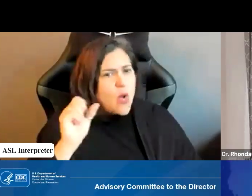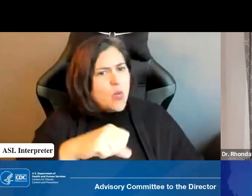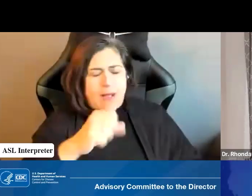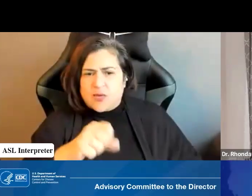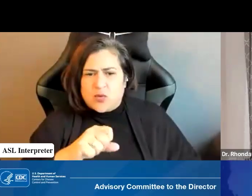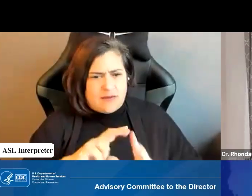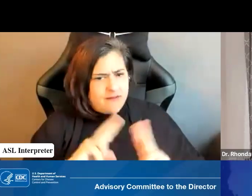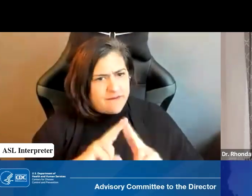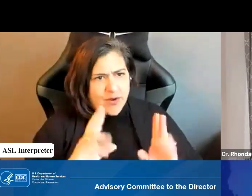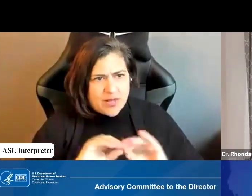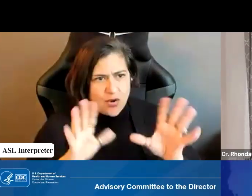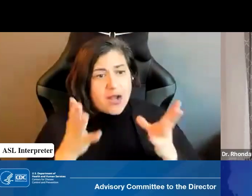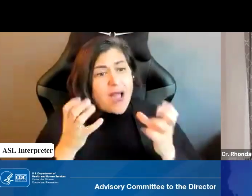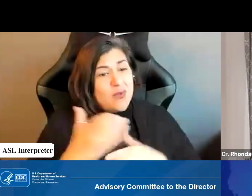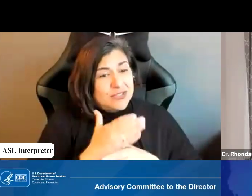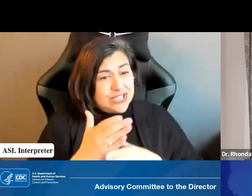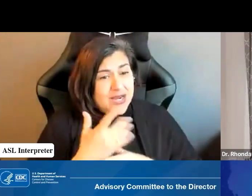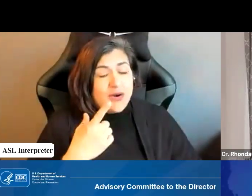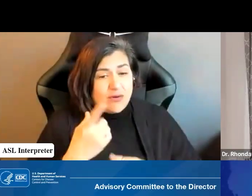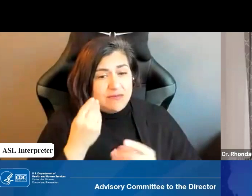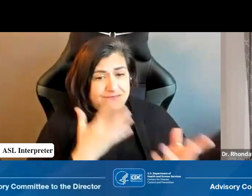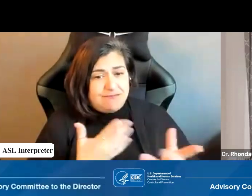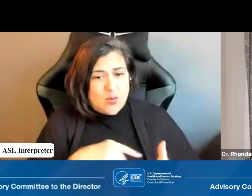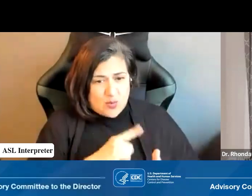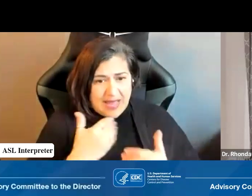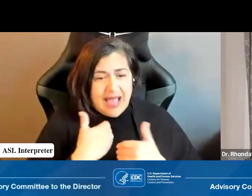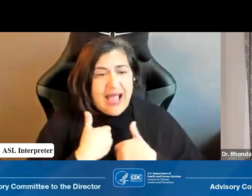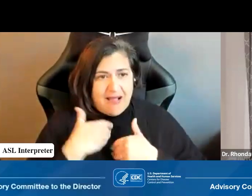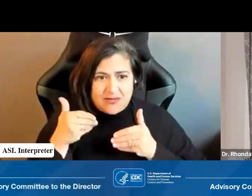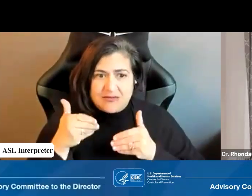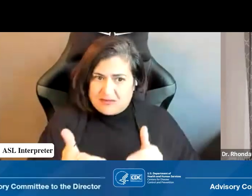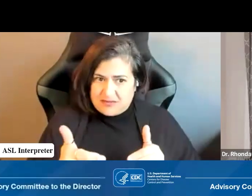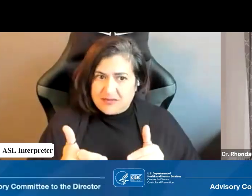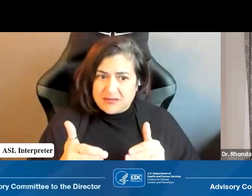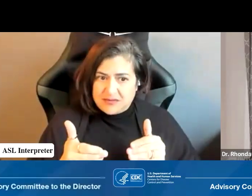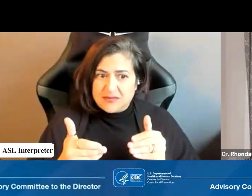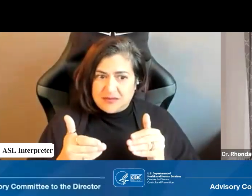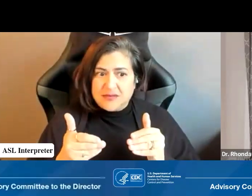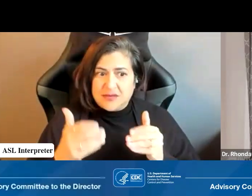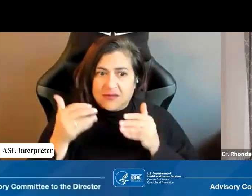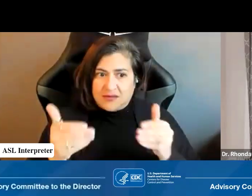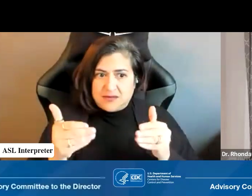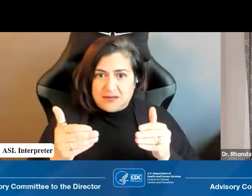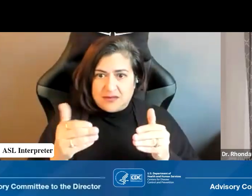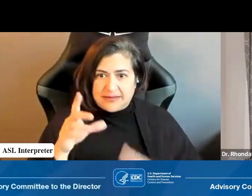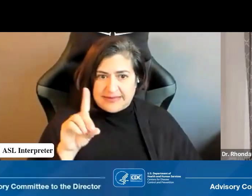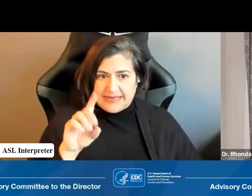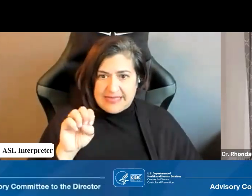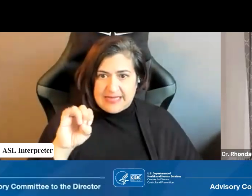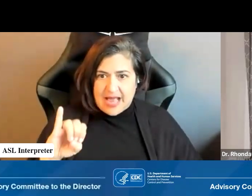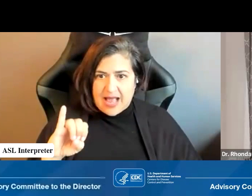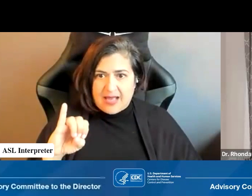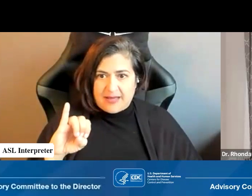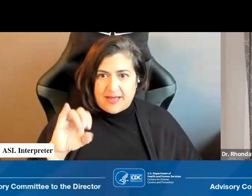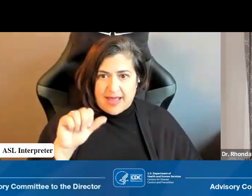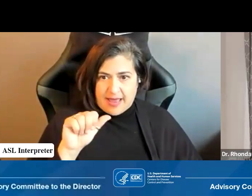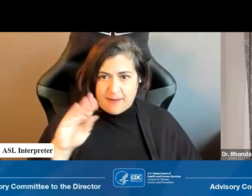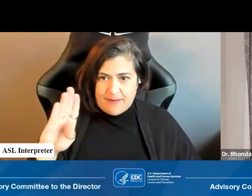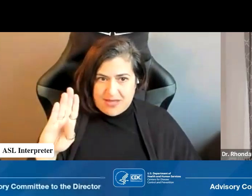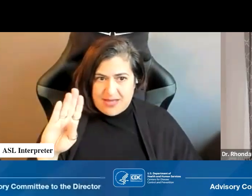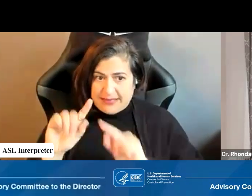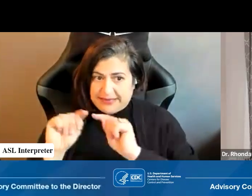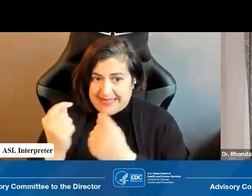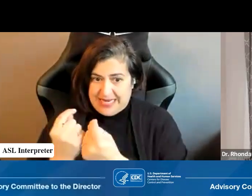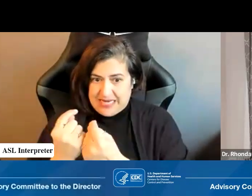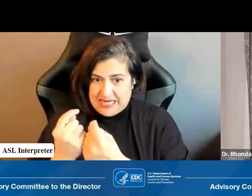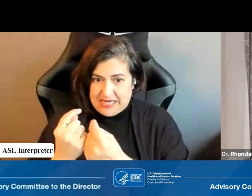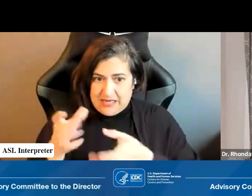No, I want to share that we actually have moved the DEIAB team out of our office.